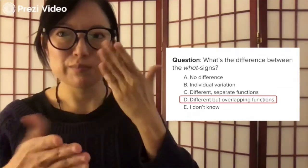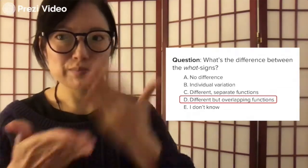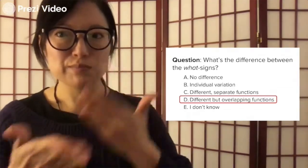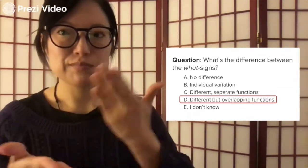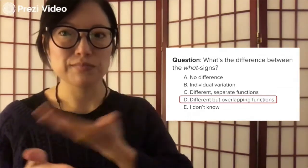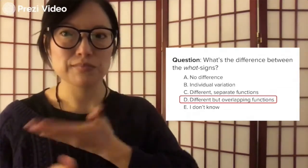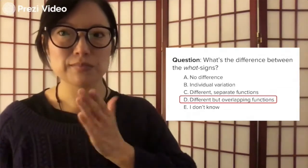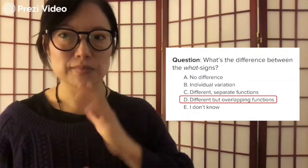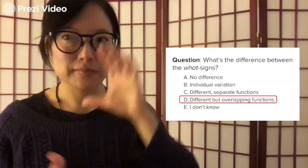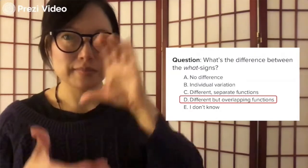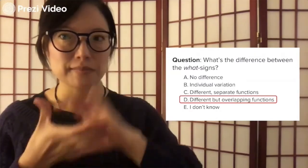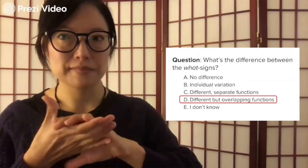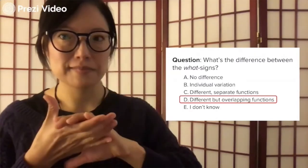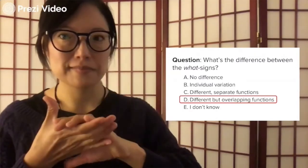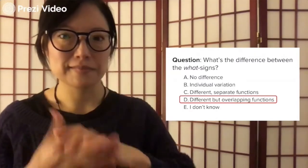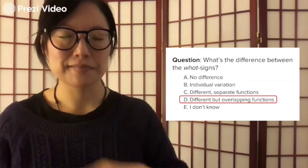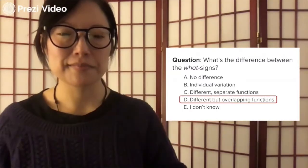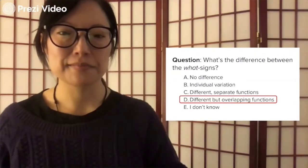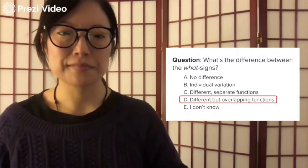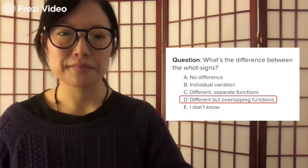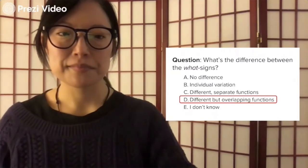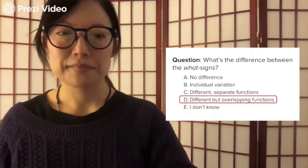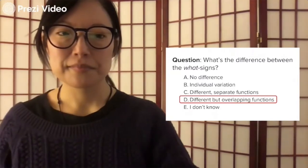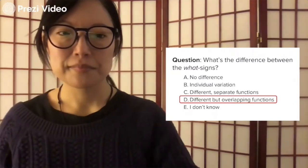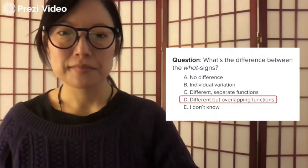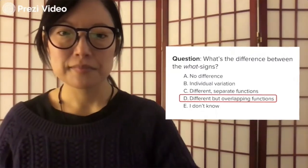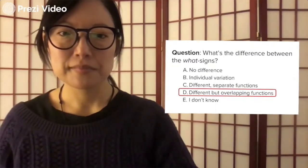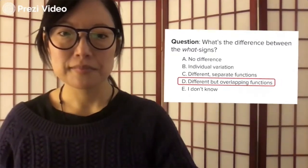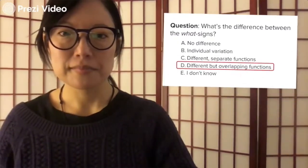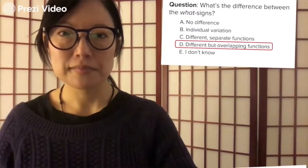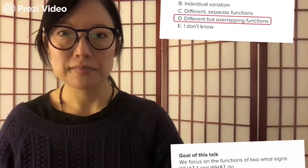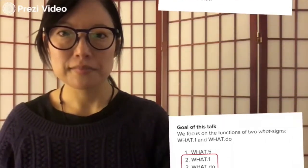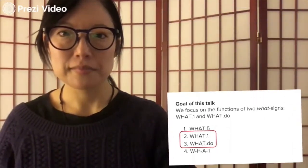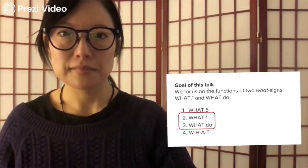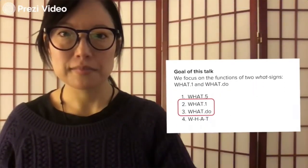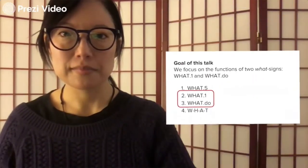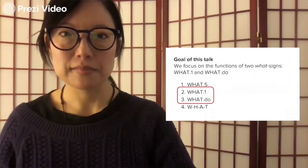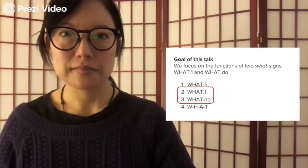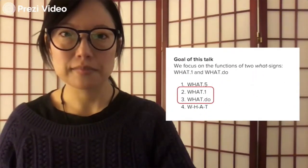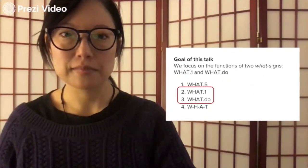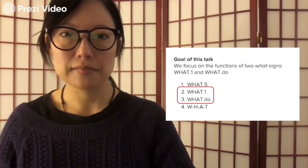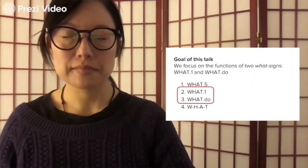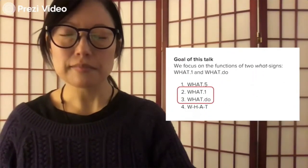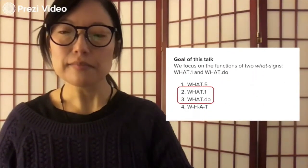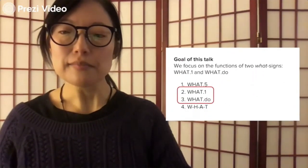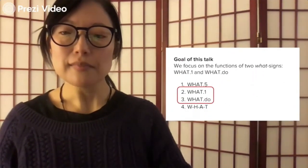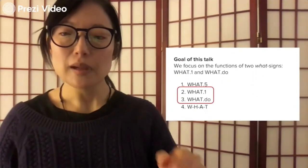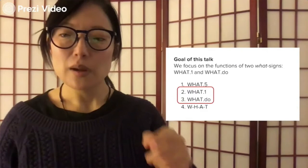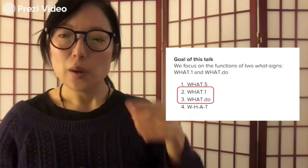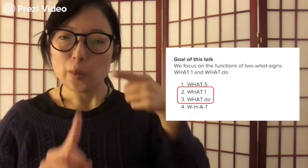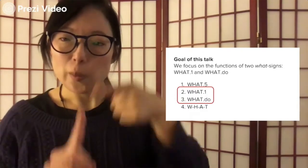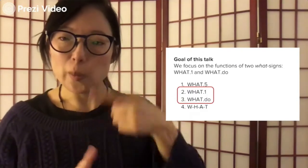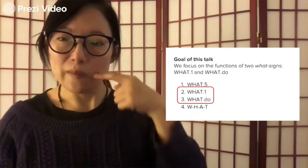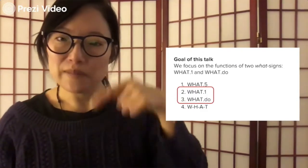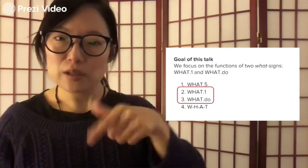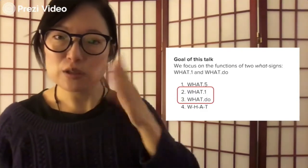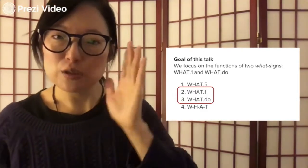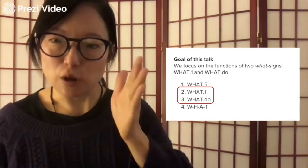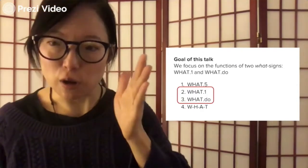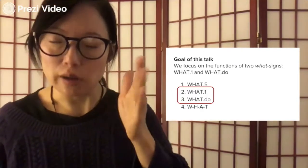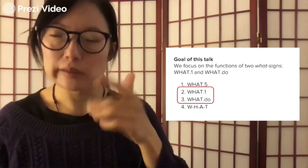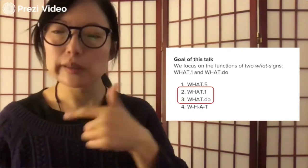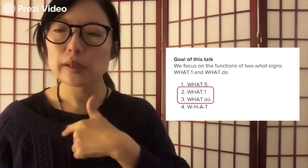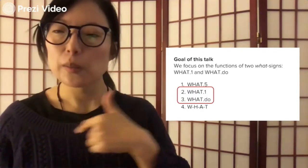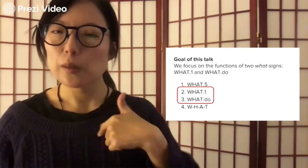naturalistic data to verify our belief. The goal for this talk